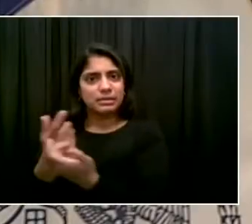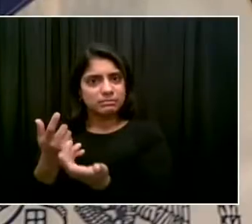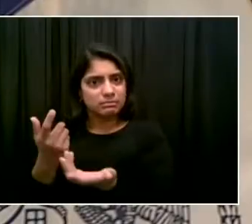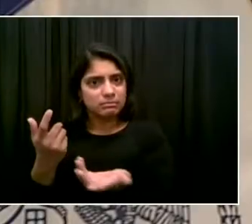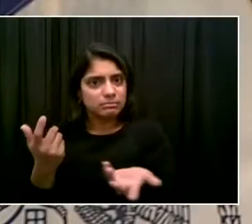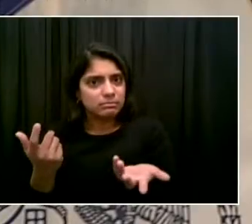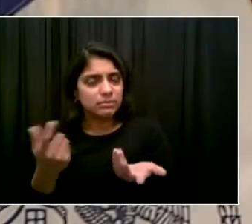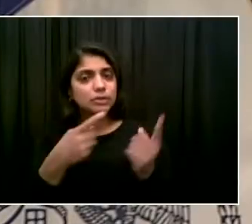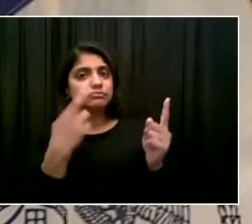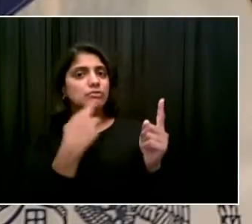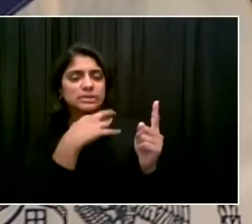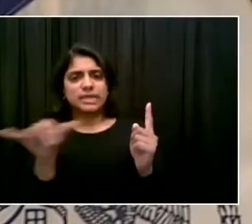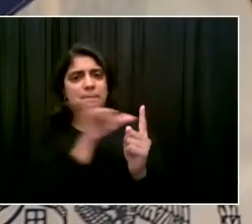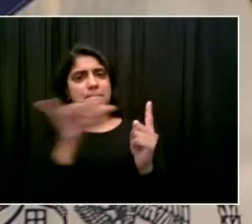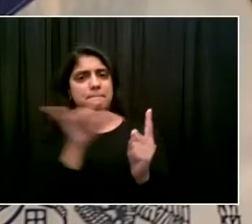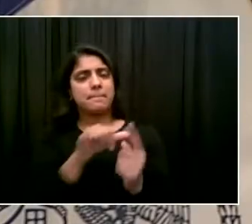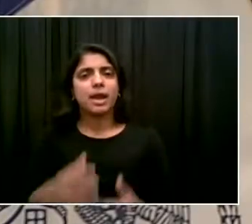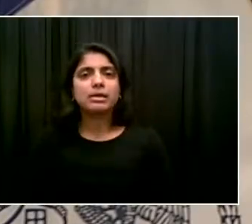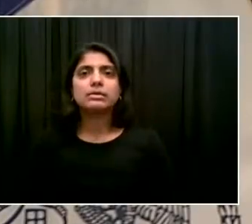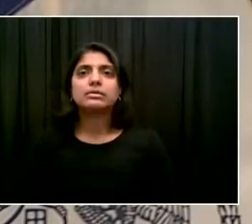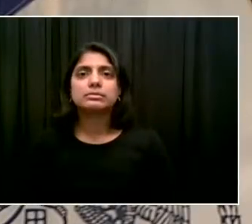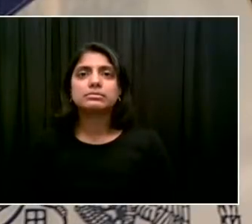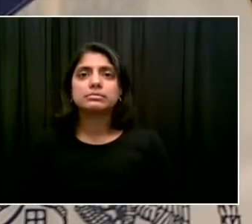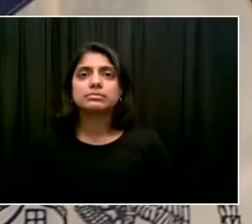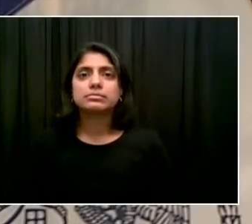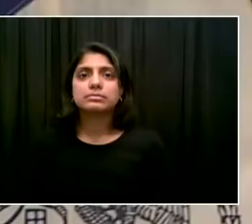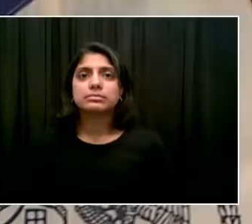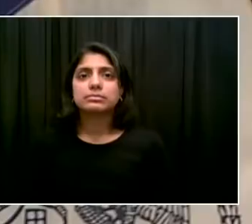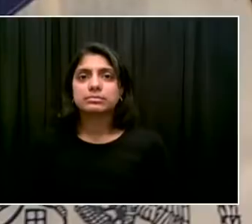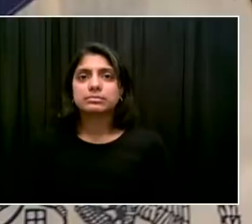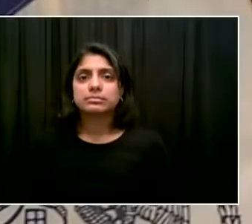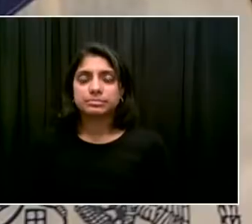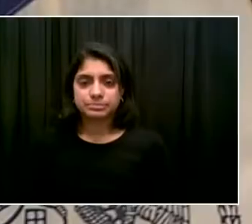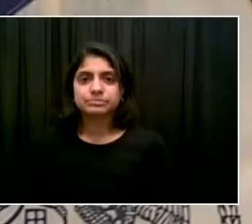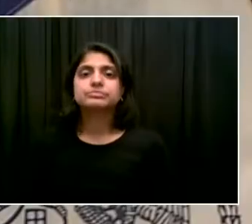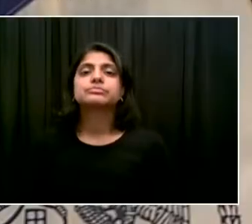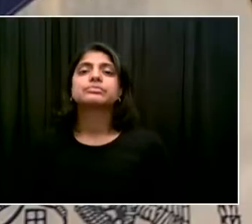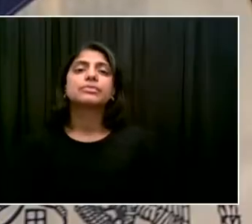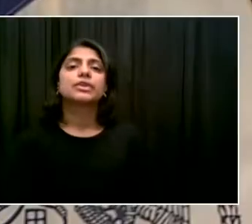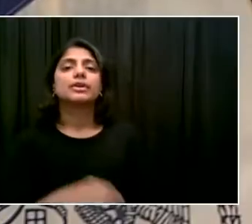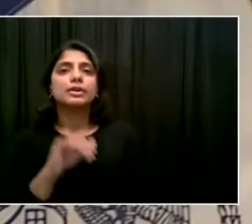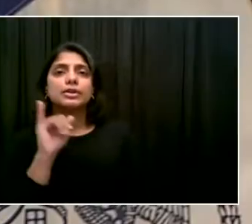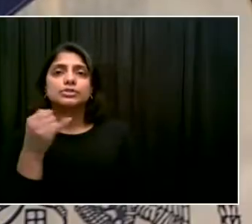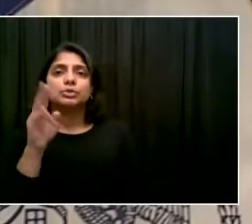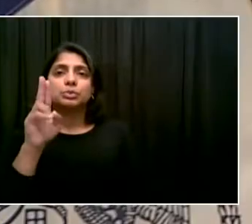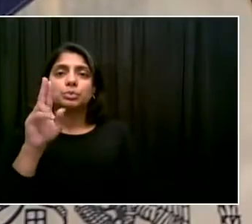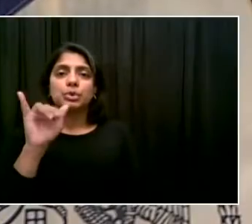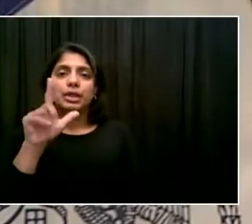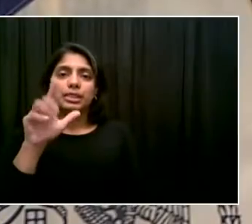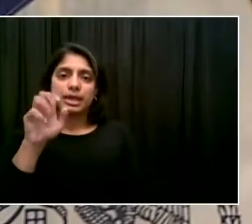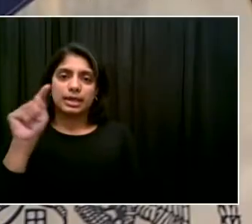INTENSE WITH COVID-19. NEXT WE HAVE